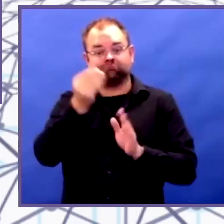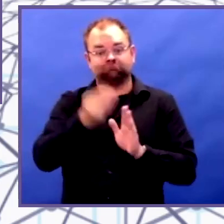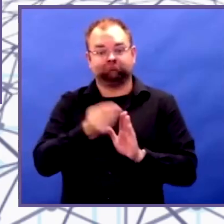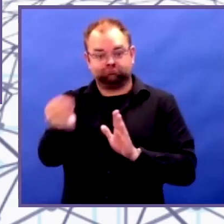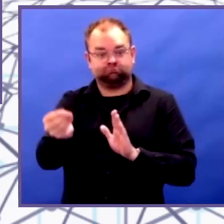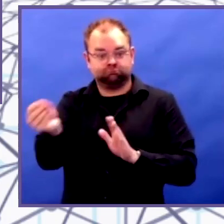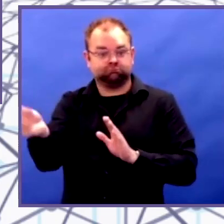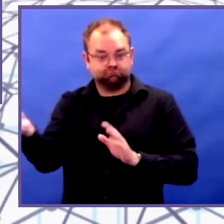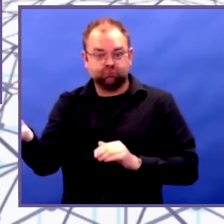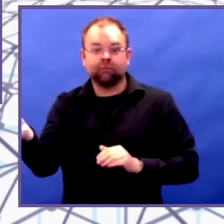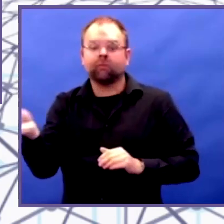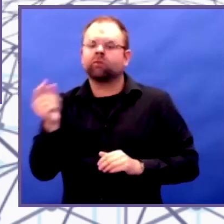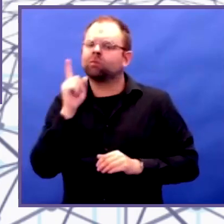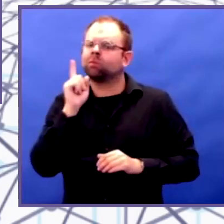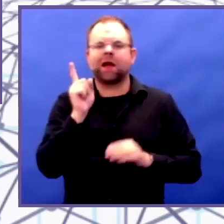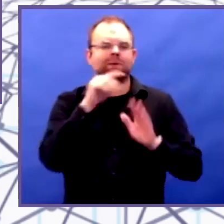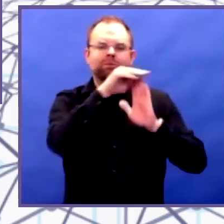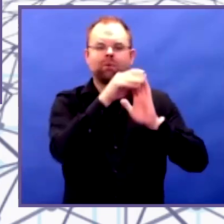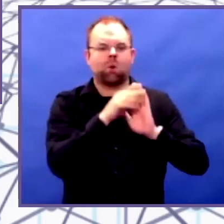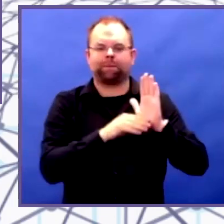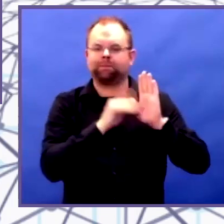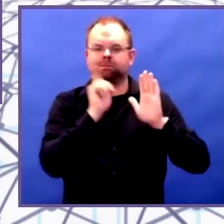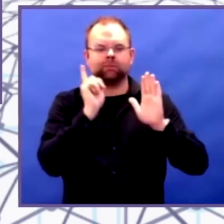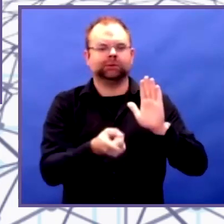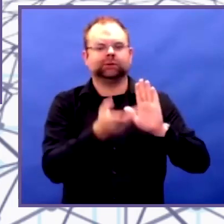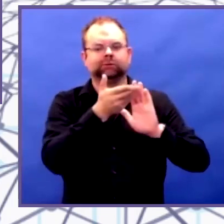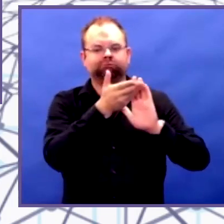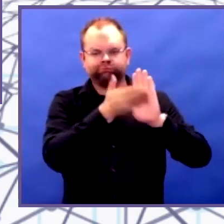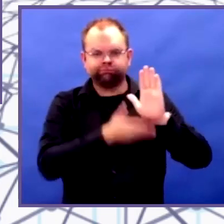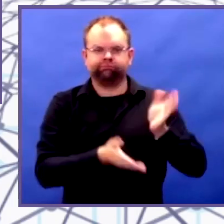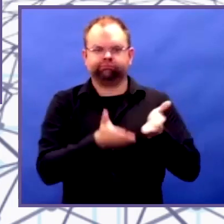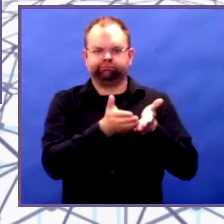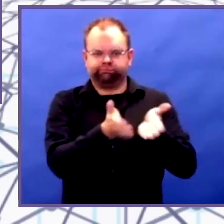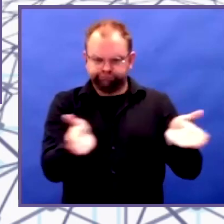That is why we think we have to collaborate with the private sector.